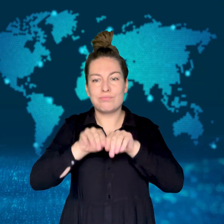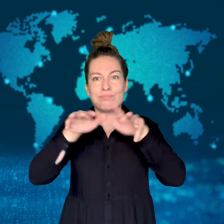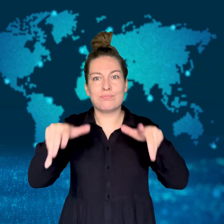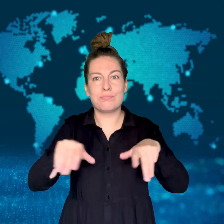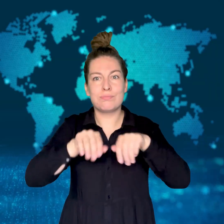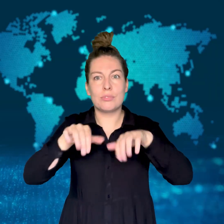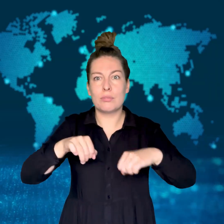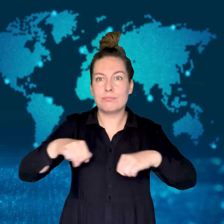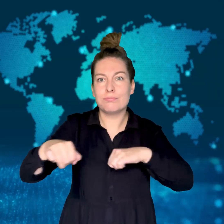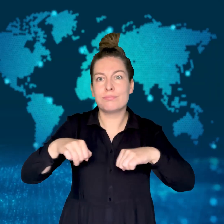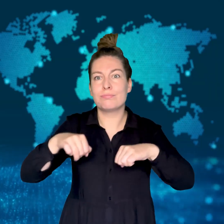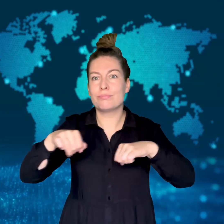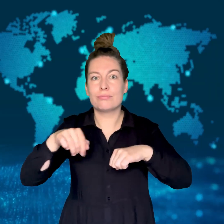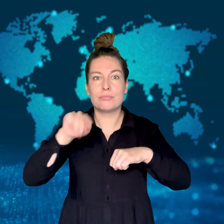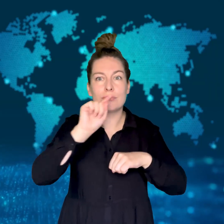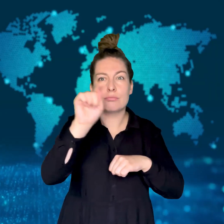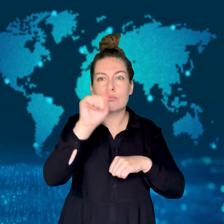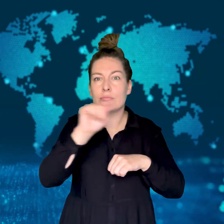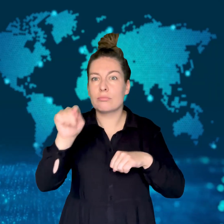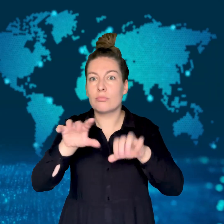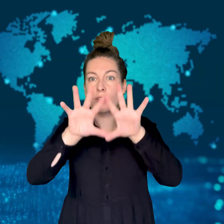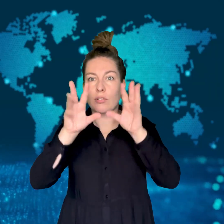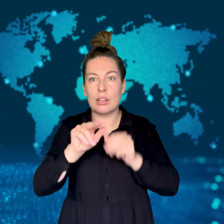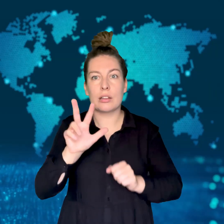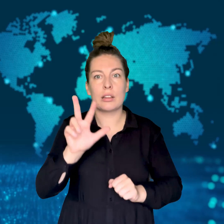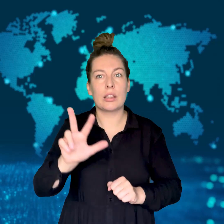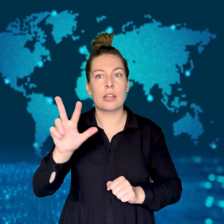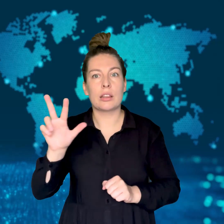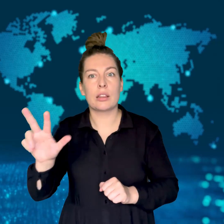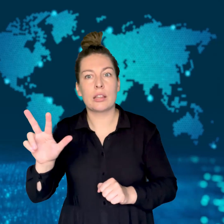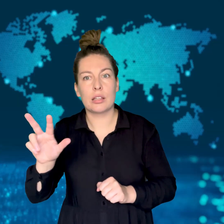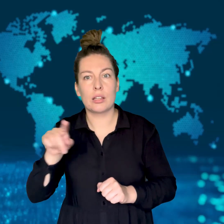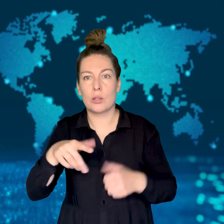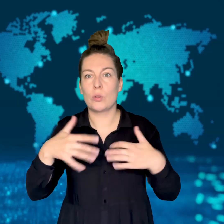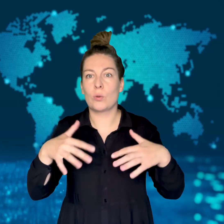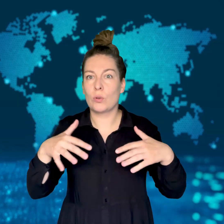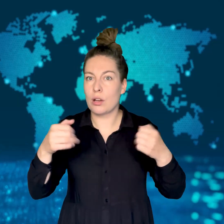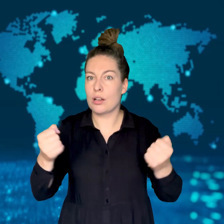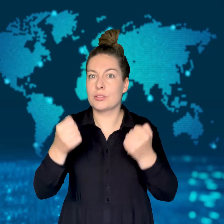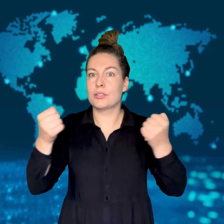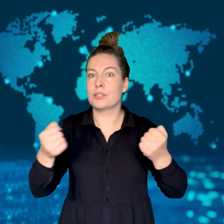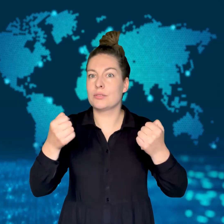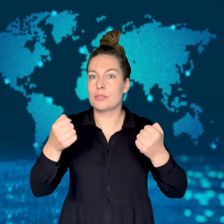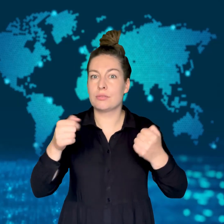Iceland has 33 volcanic systems that are considered active,